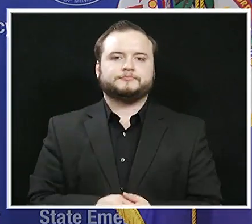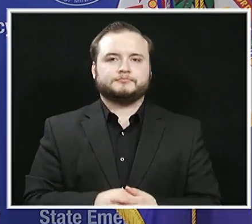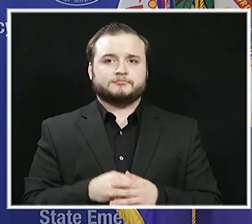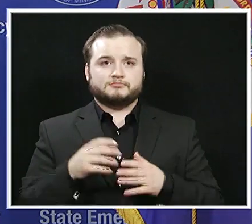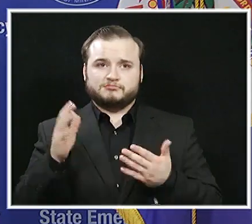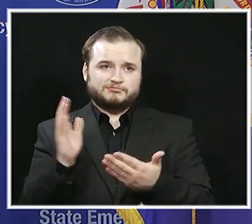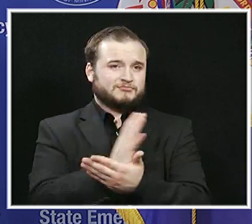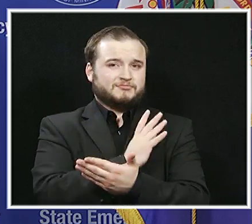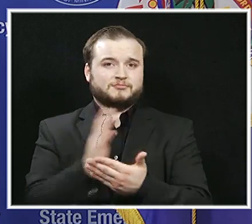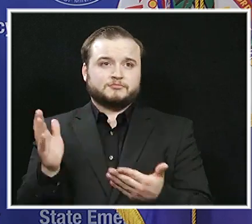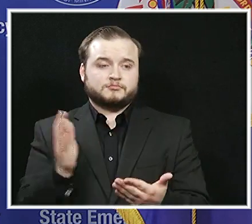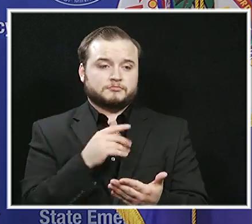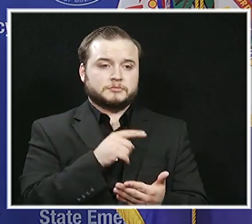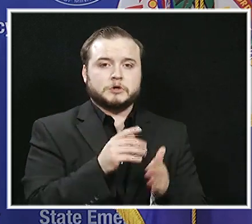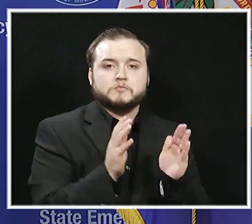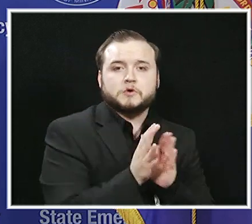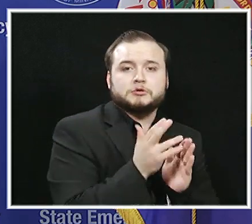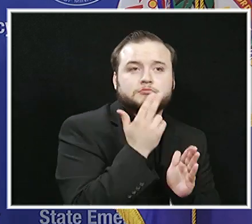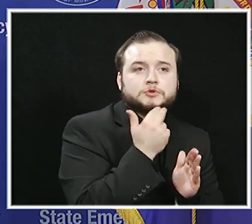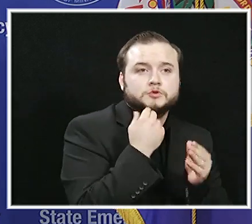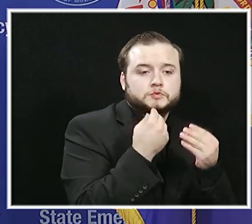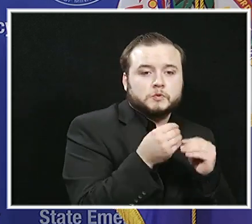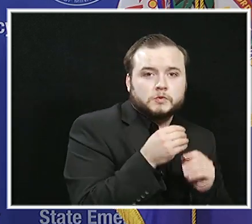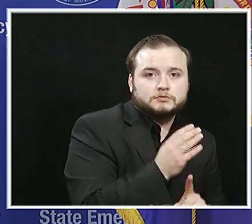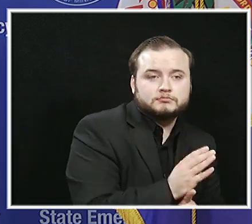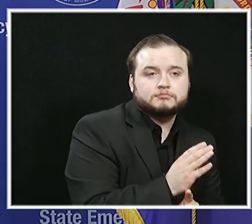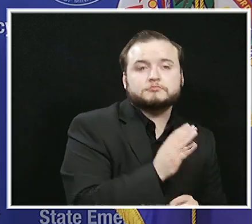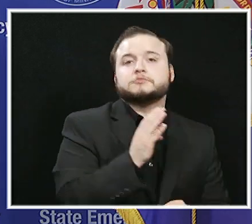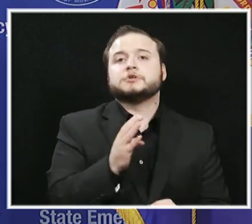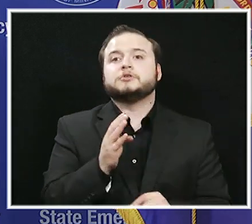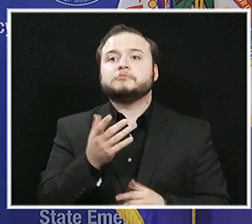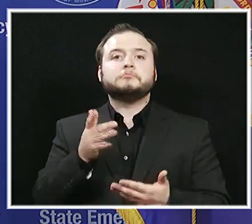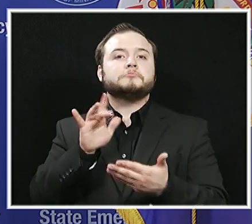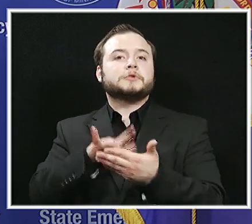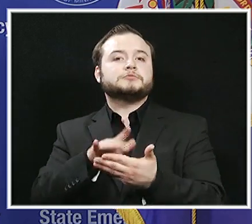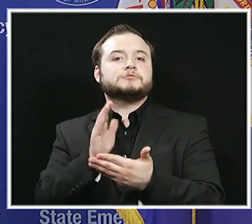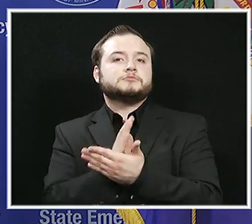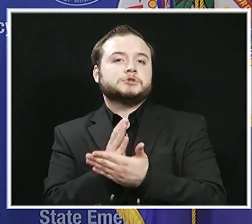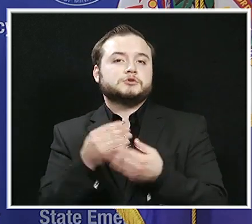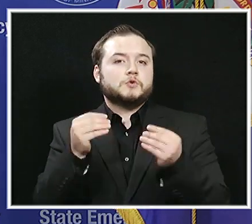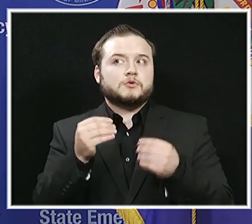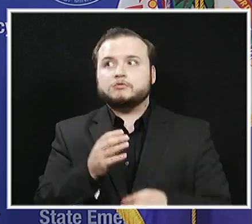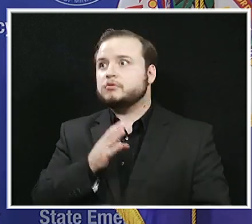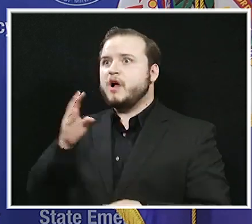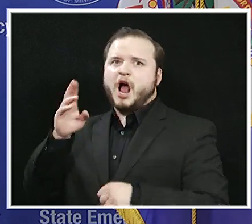We work together to promote, preserve and enhance Minnesota's retailers industry. Our membership is interesting,